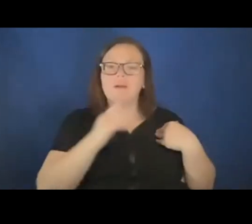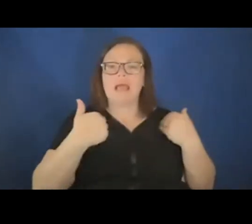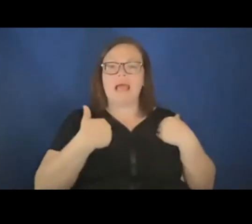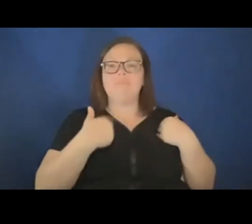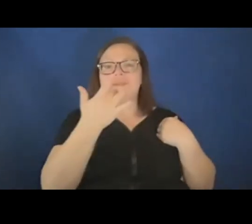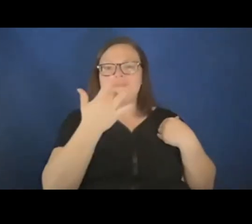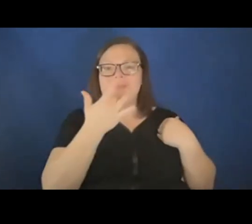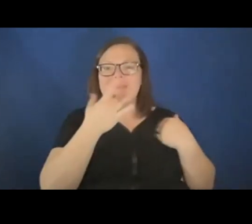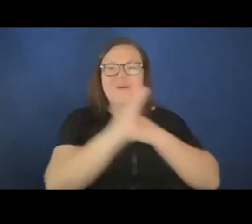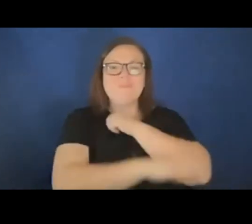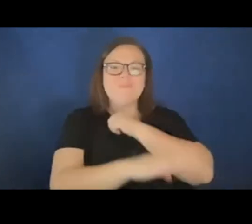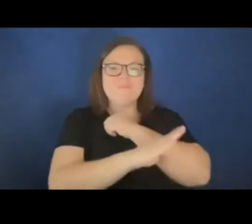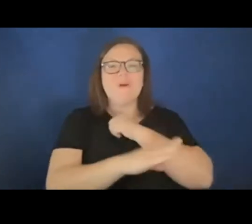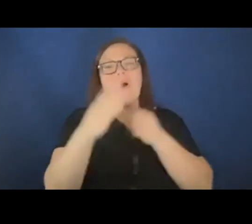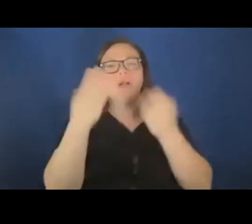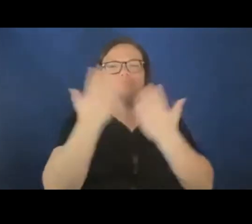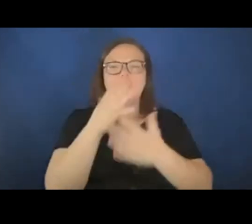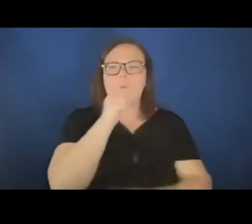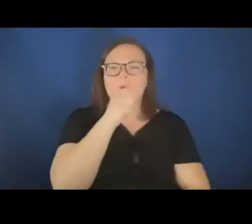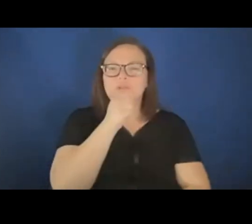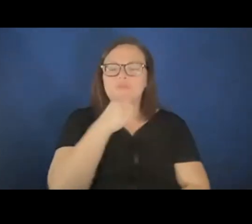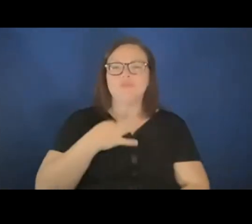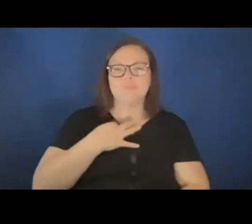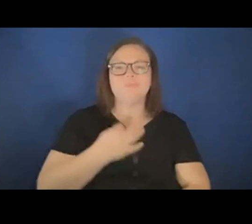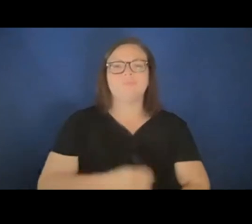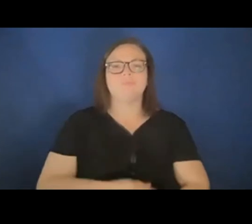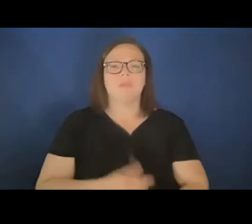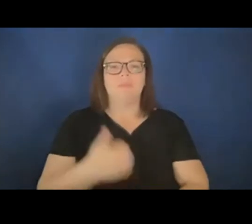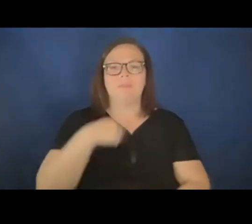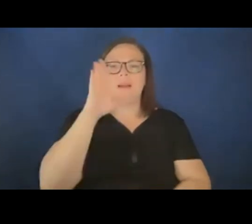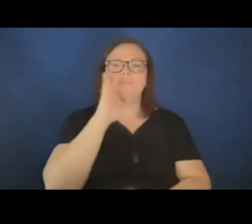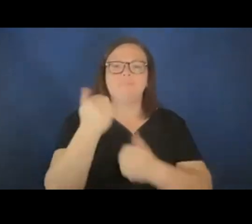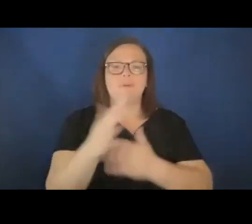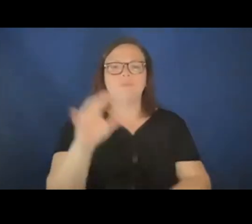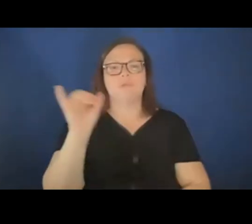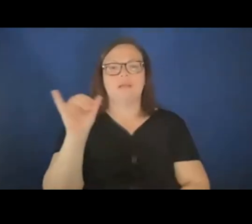fall sweater--it's burnt orange. And I'm in my bedroom so it's kind of like, nondescript